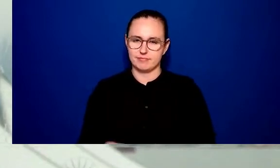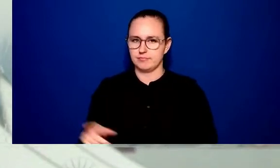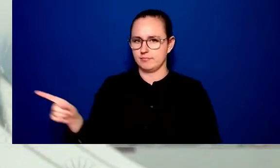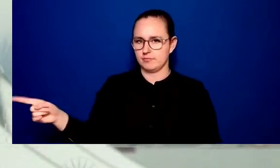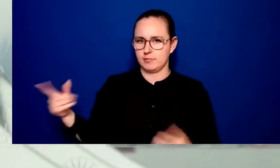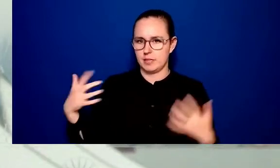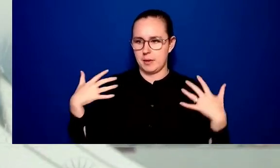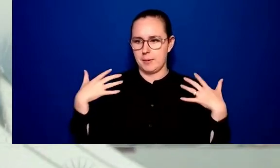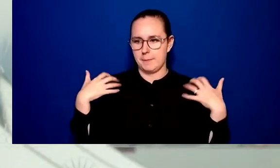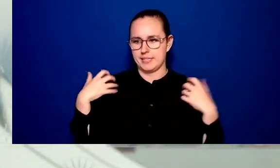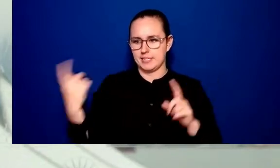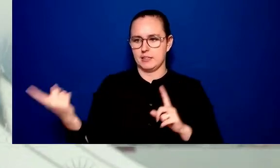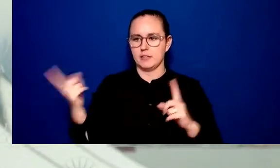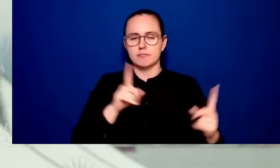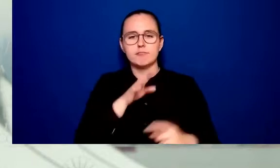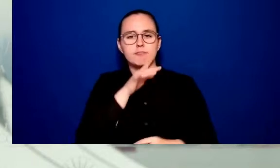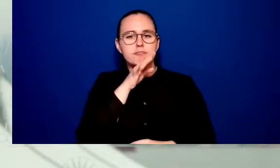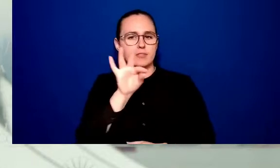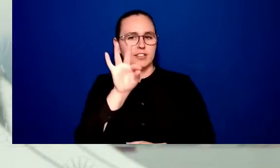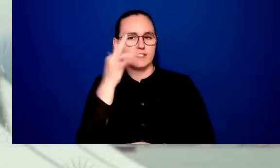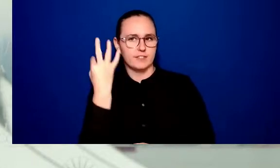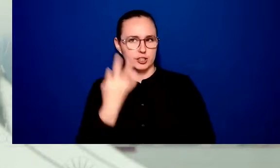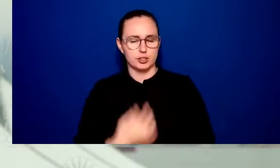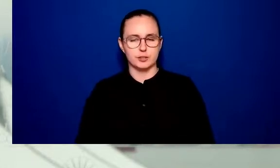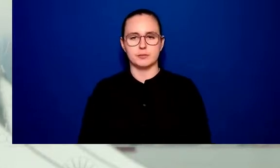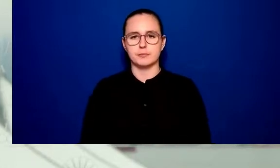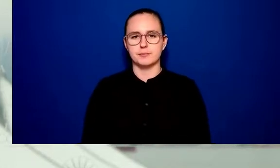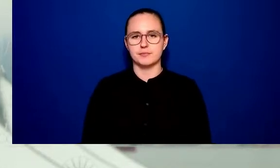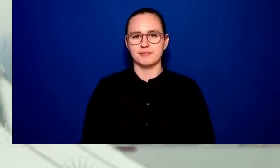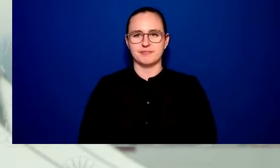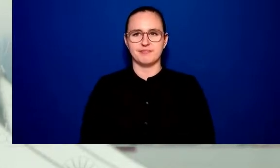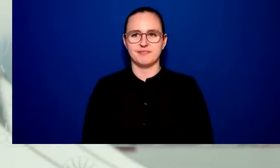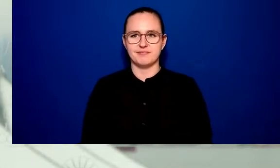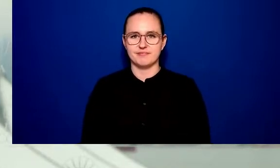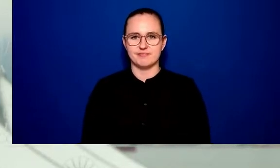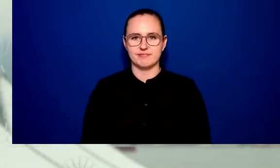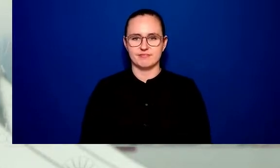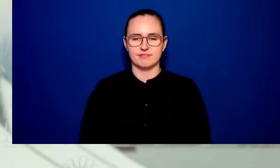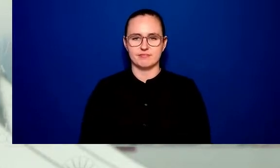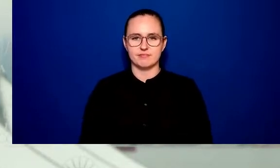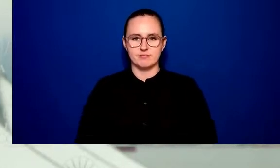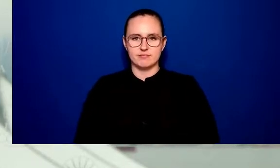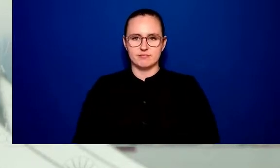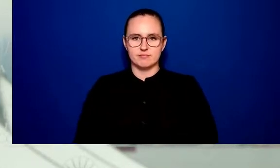minutes for Halloween scare if